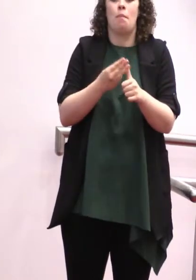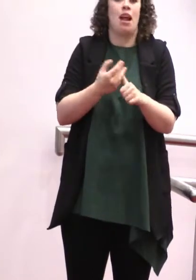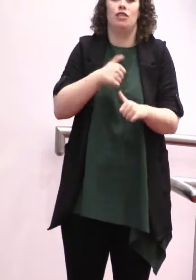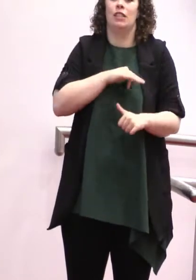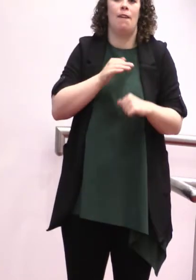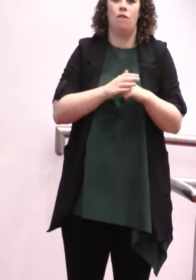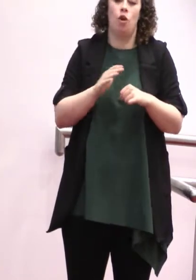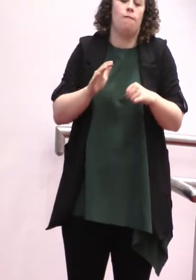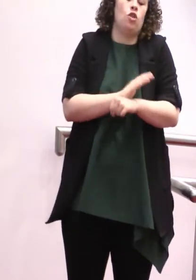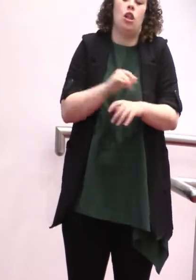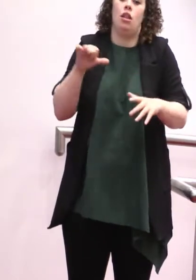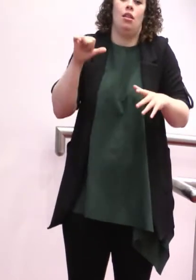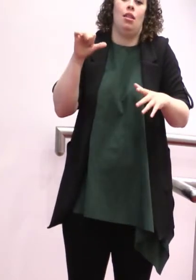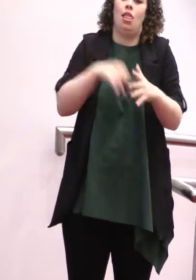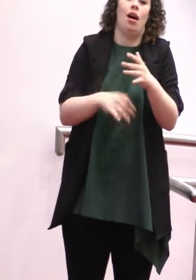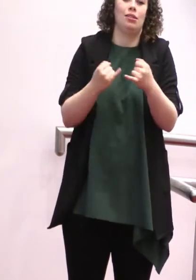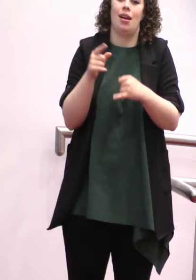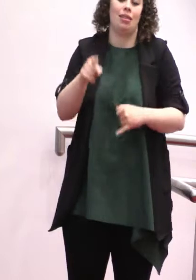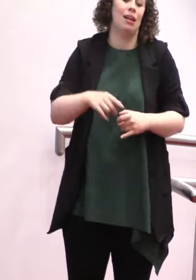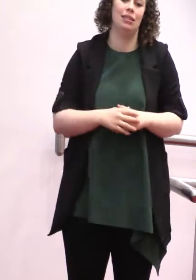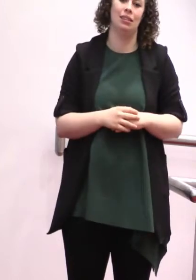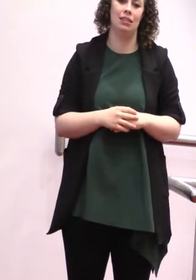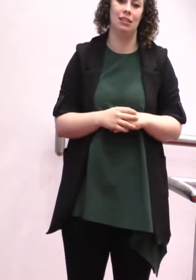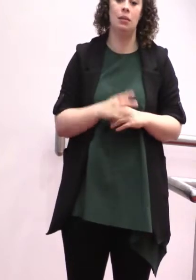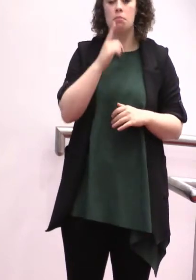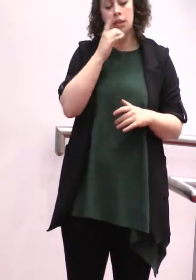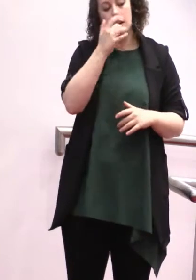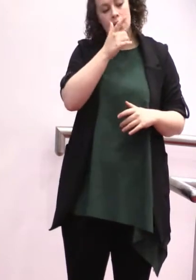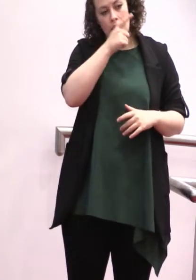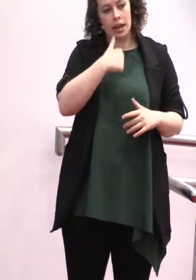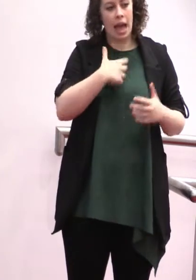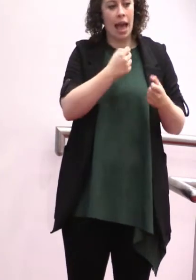With support from family and friends I decided to keep going.